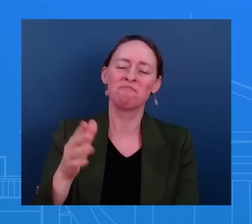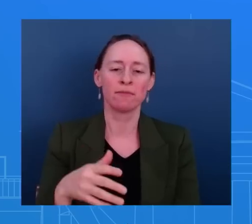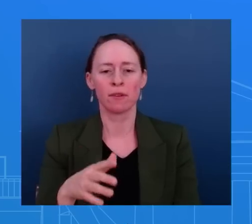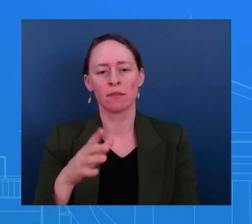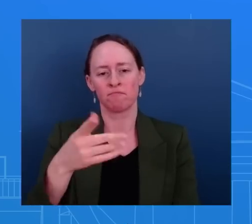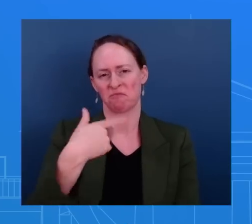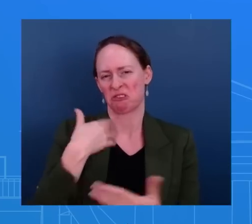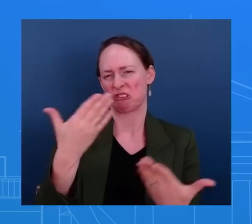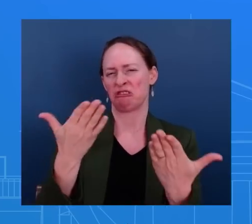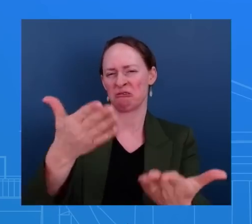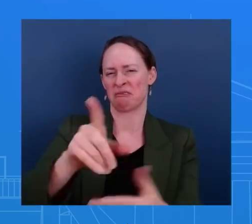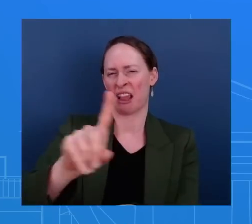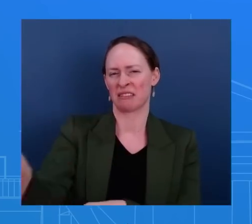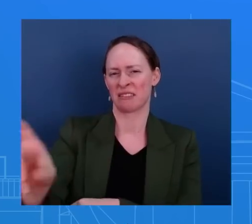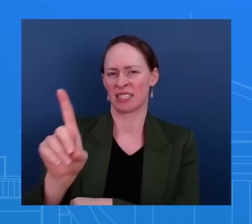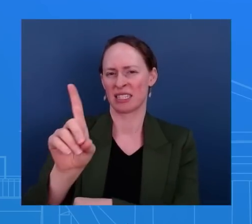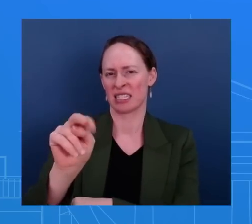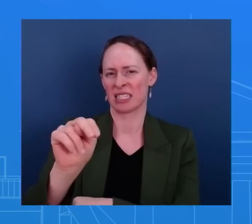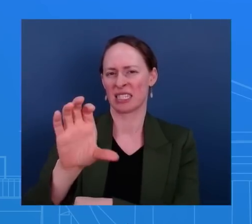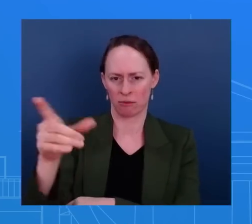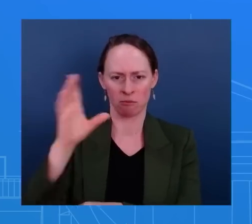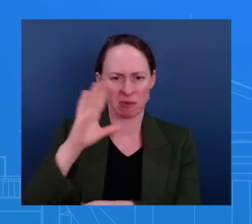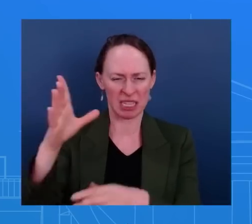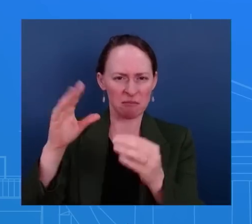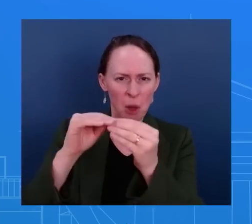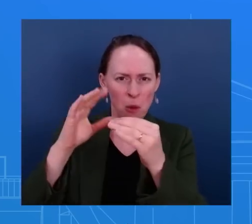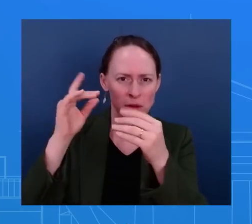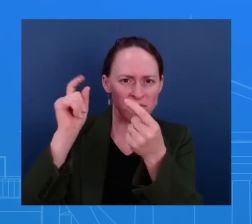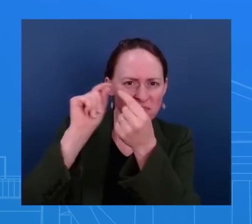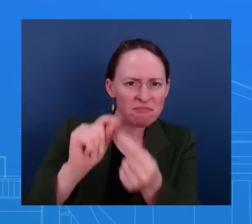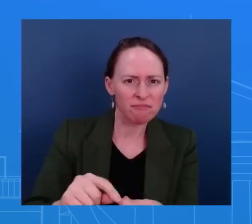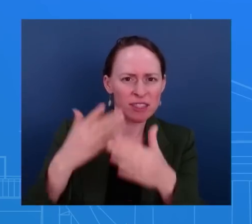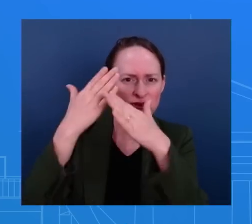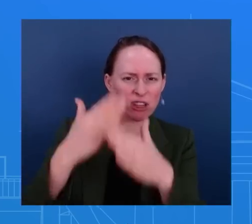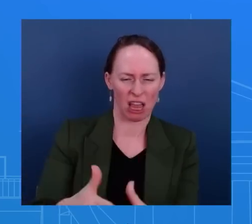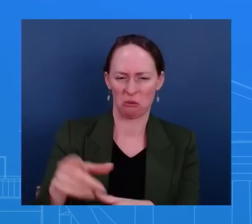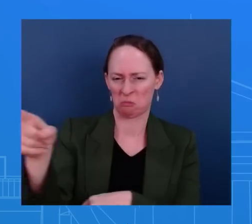make the announcement. The president will indeed speak next week. Again, he's looking forward to it.